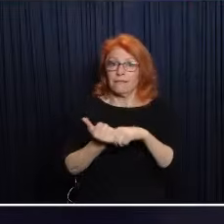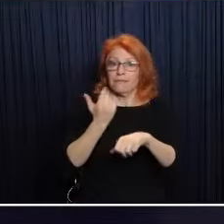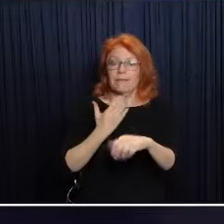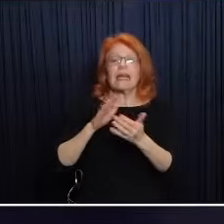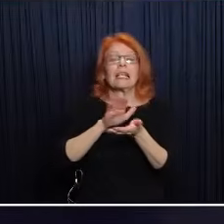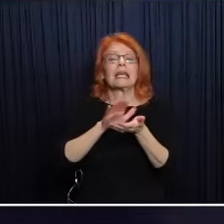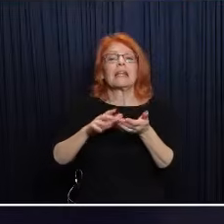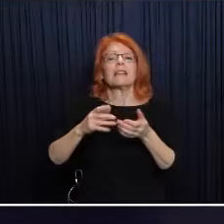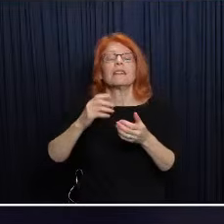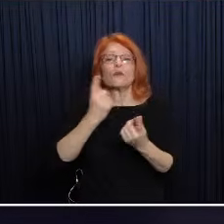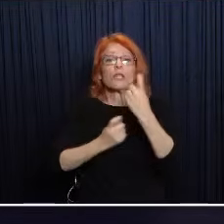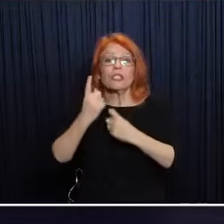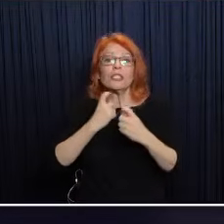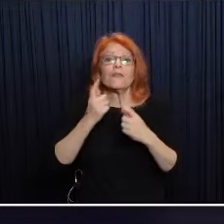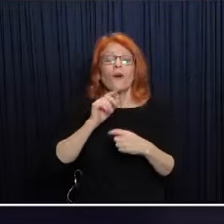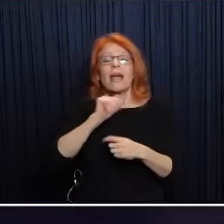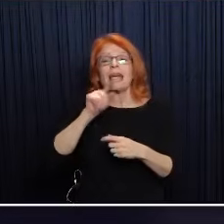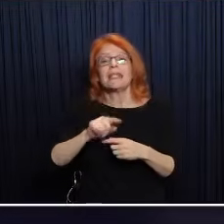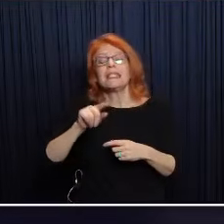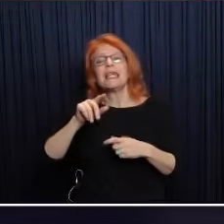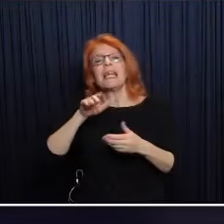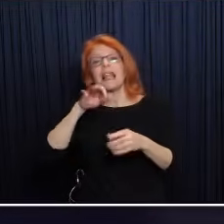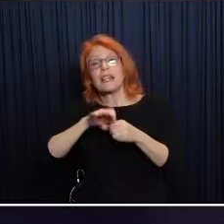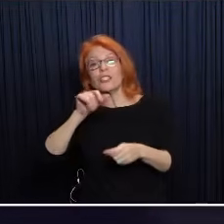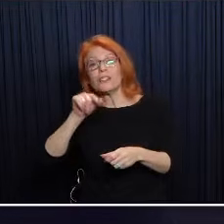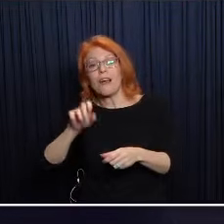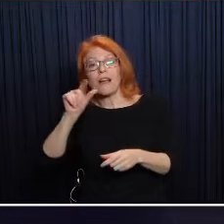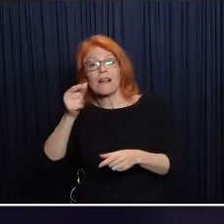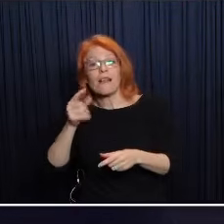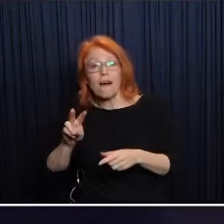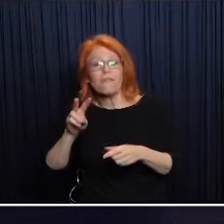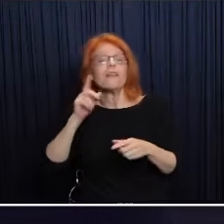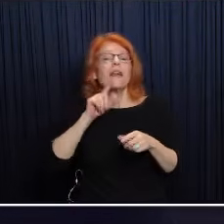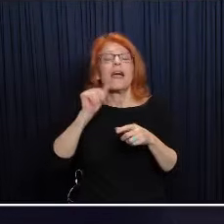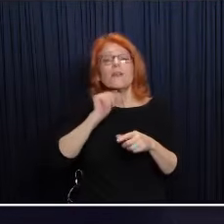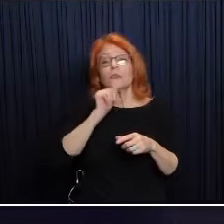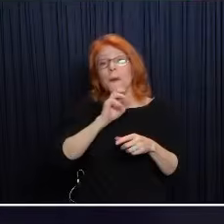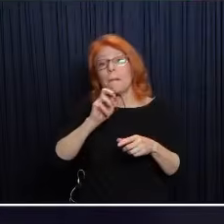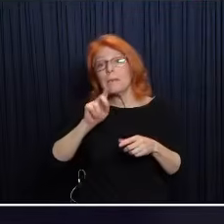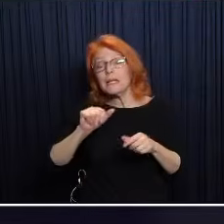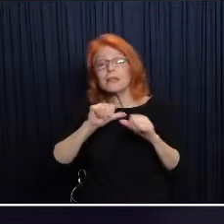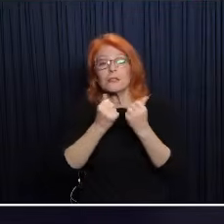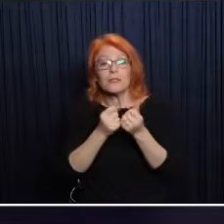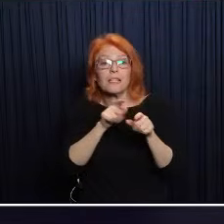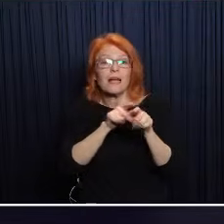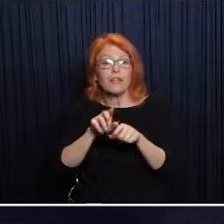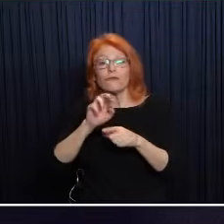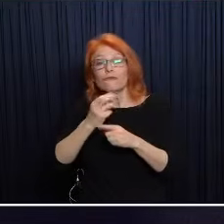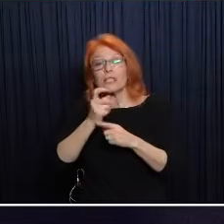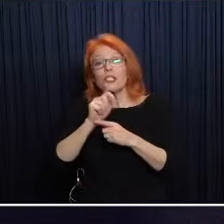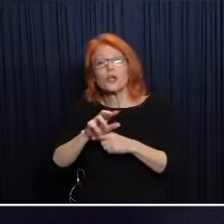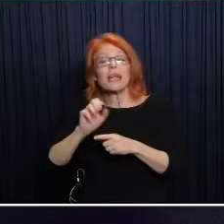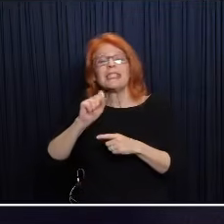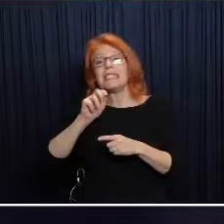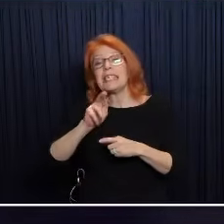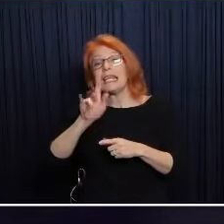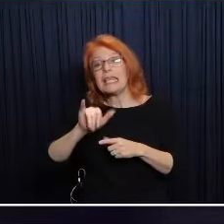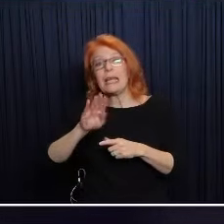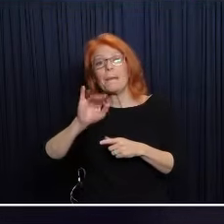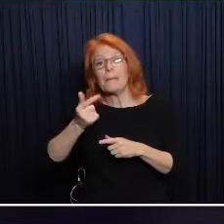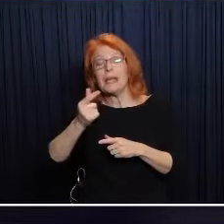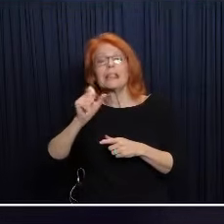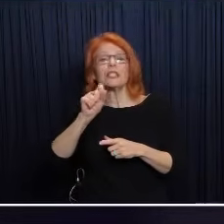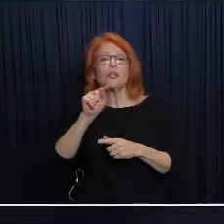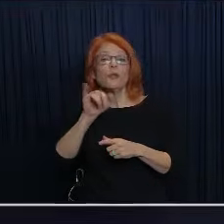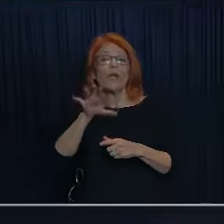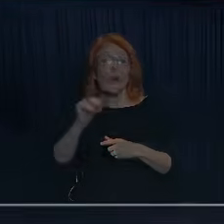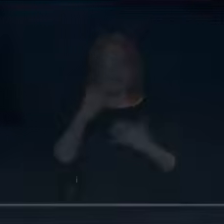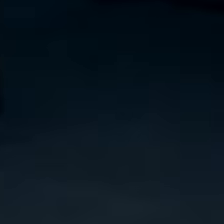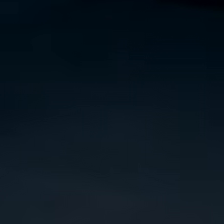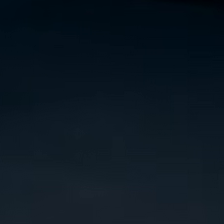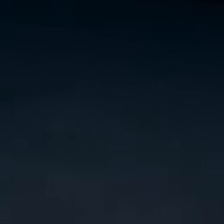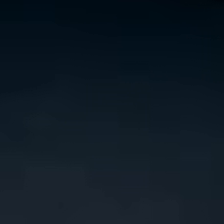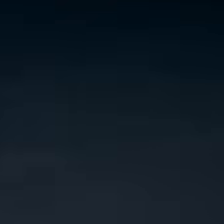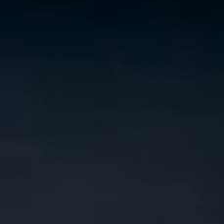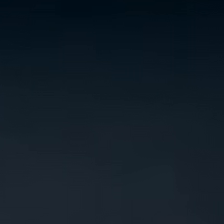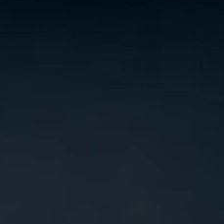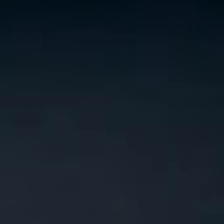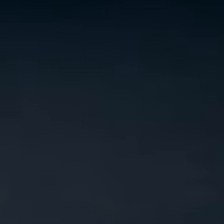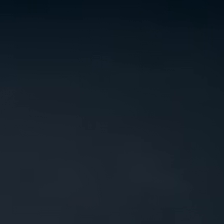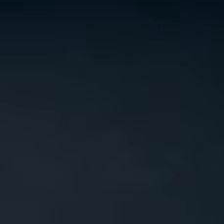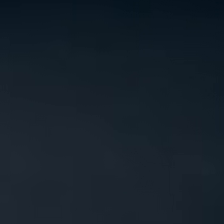DEBATE SCHEDULE, LEARN MORE